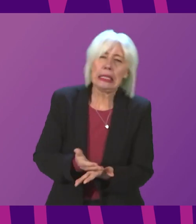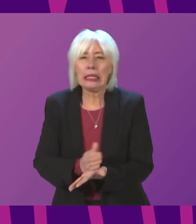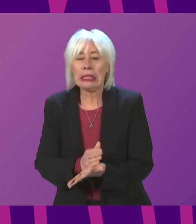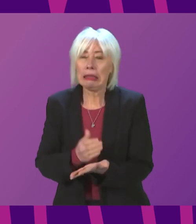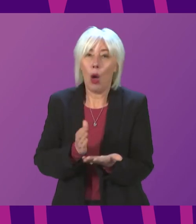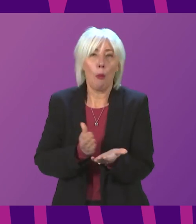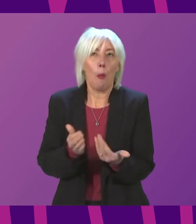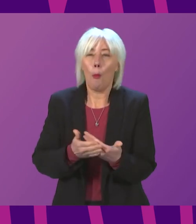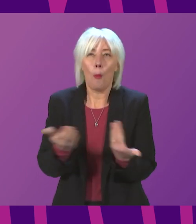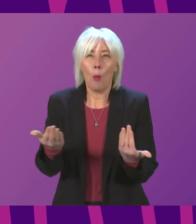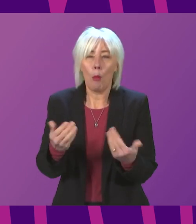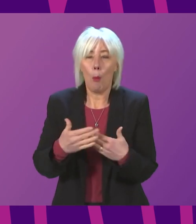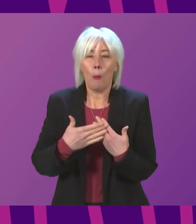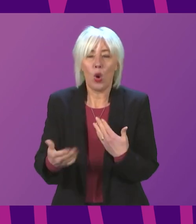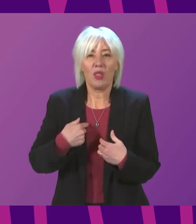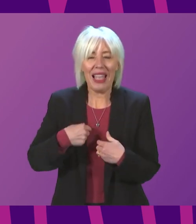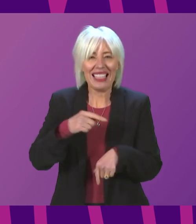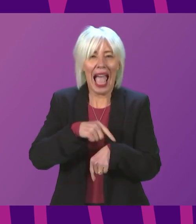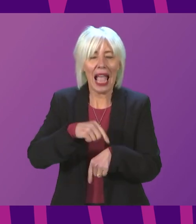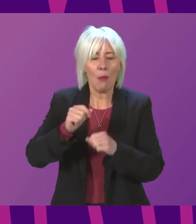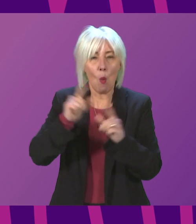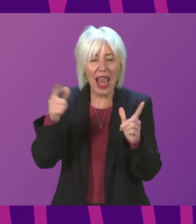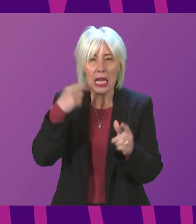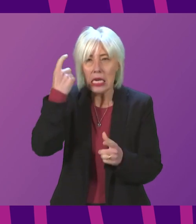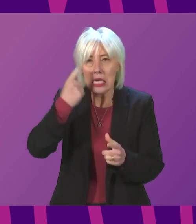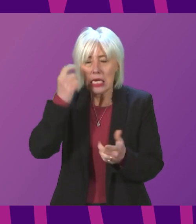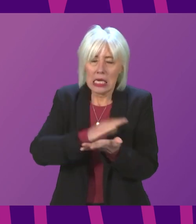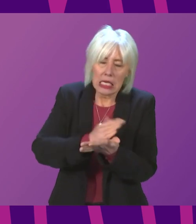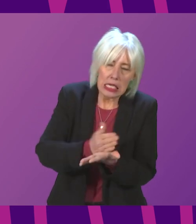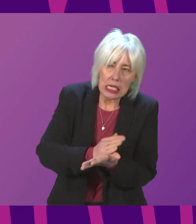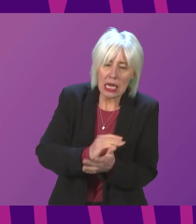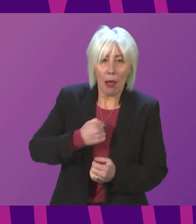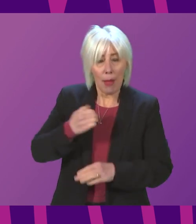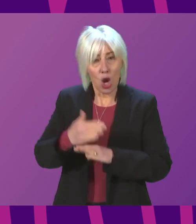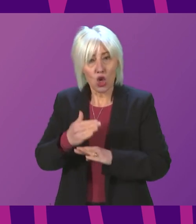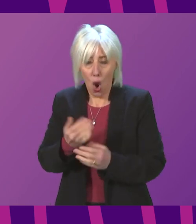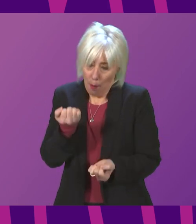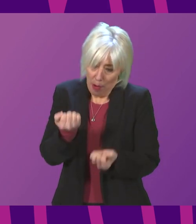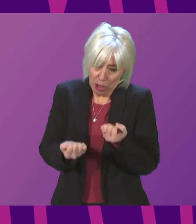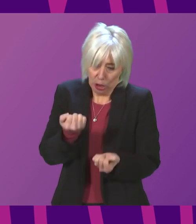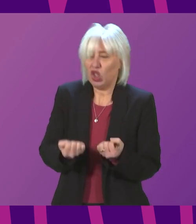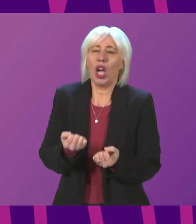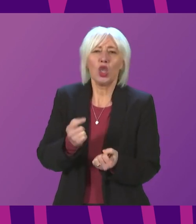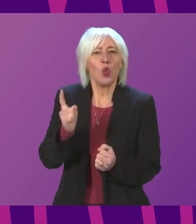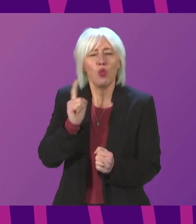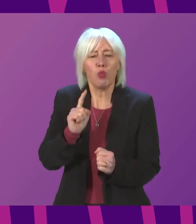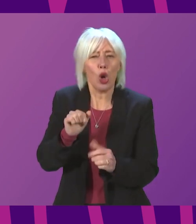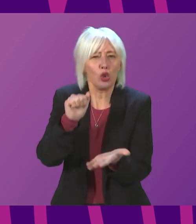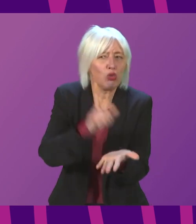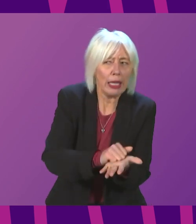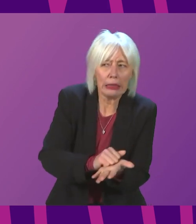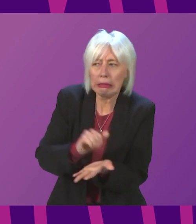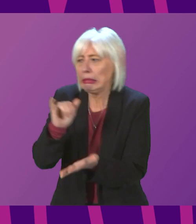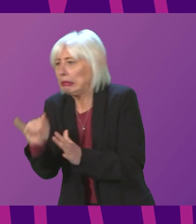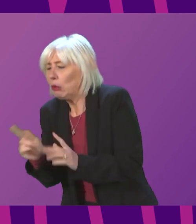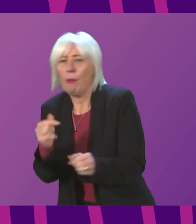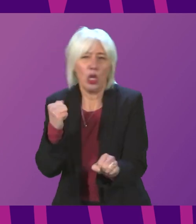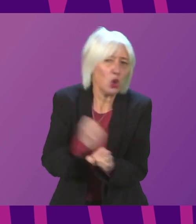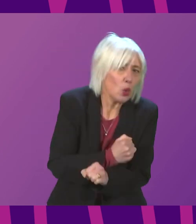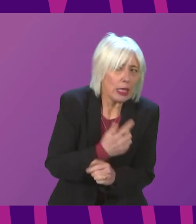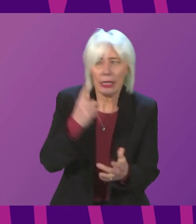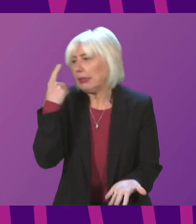hours thinking about the right balance of judgments to apply, as is my job. I do not